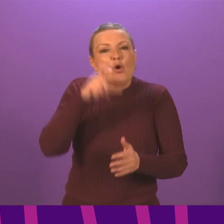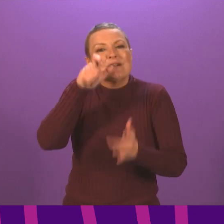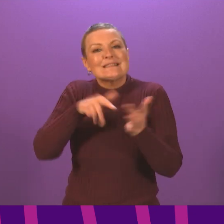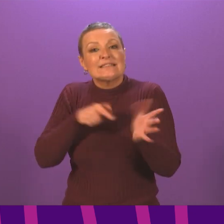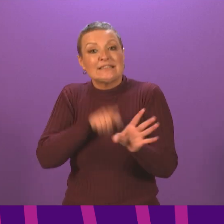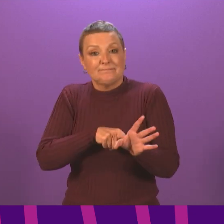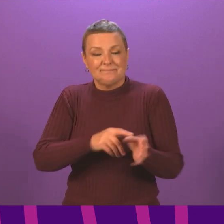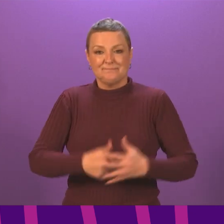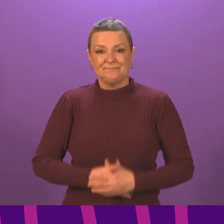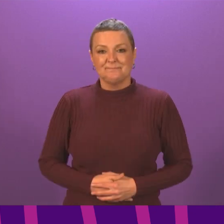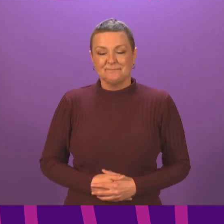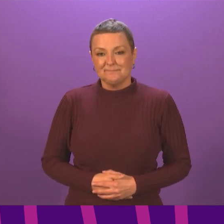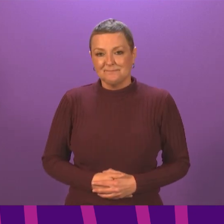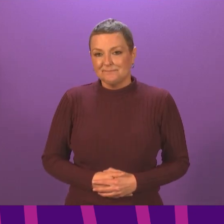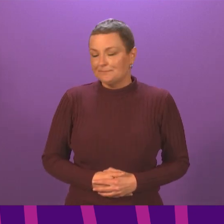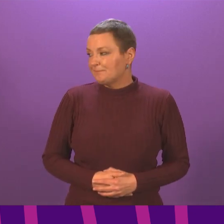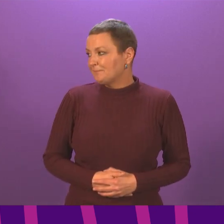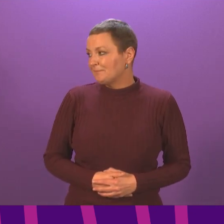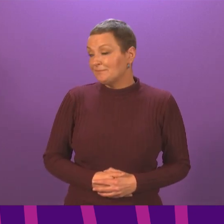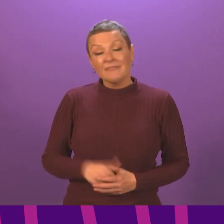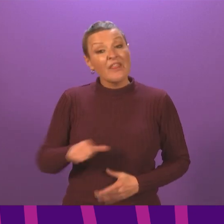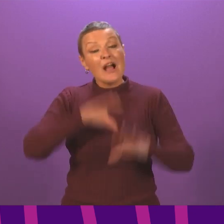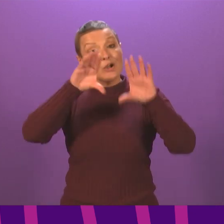The Deputy Presiding Officer: That concludes questions on the roll-out of